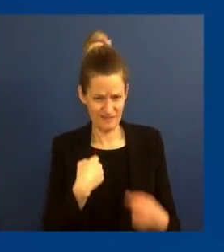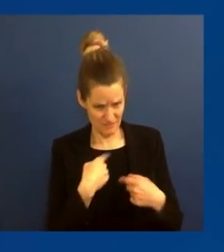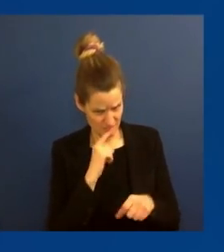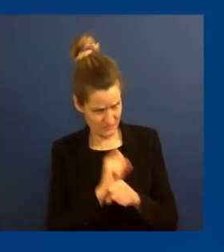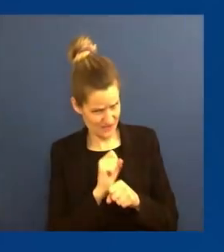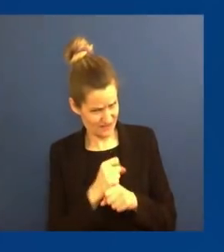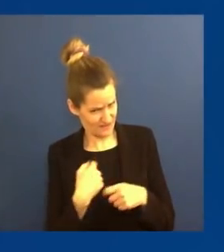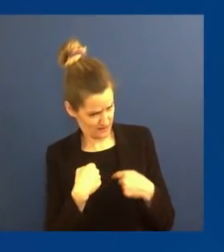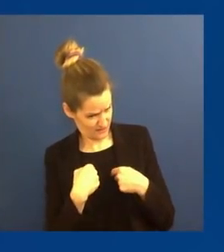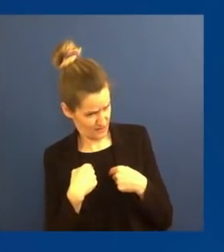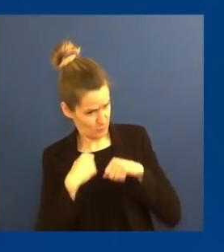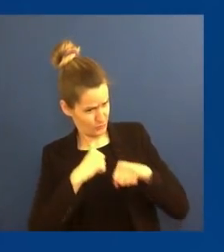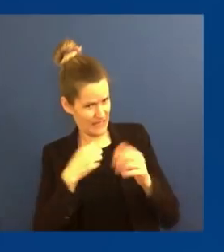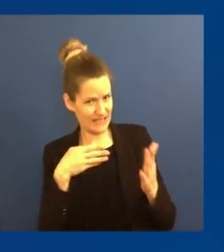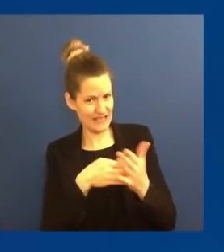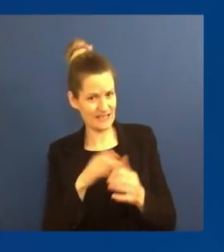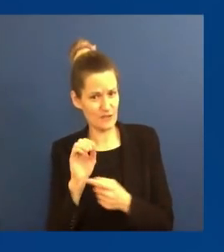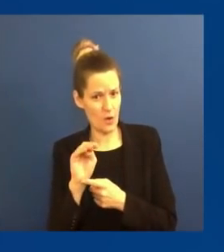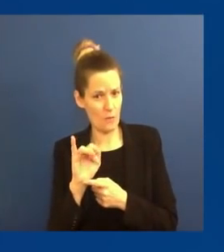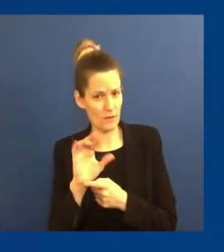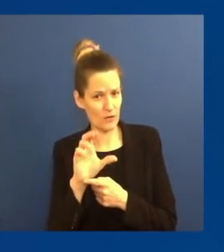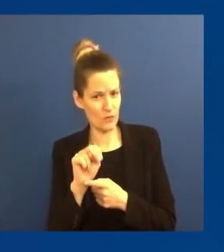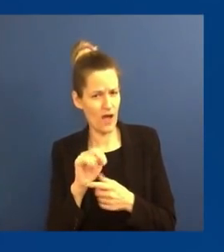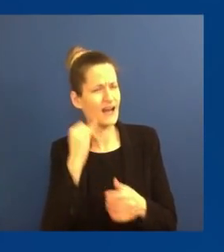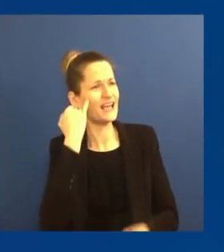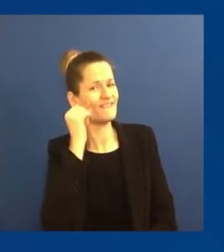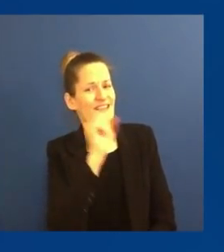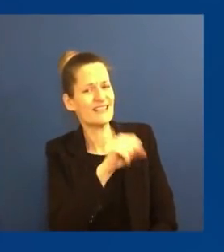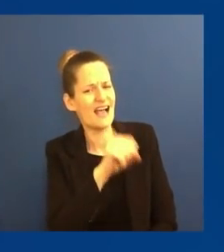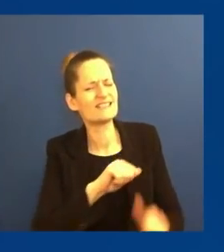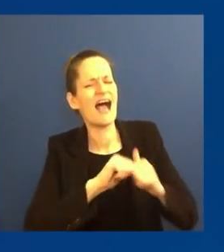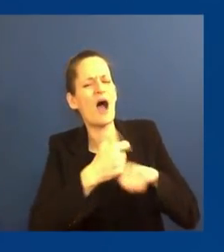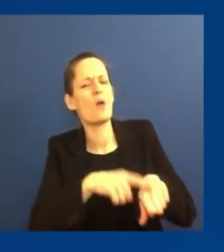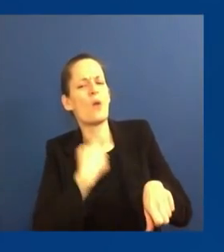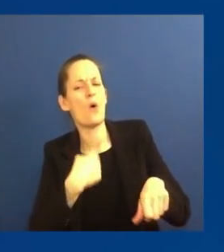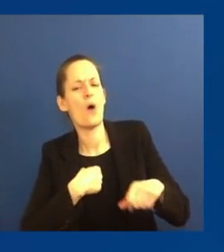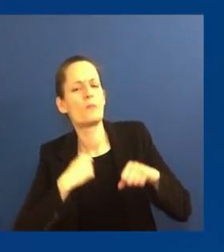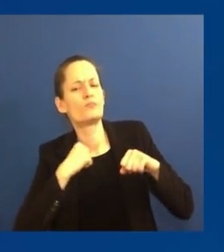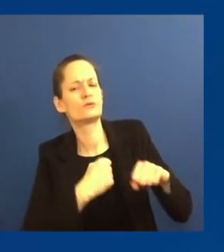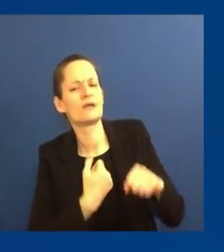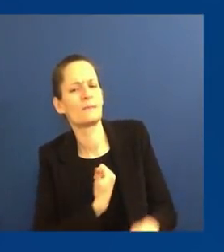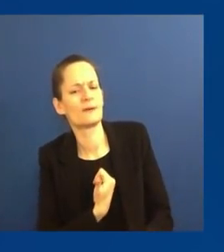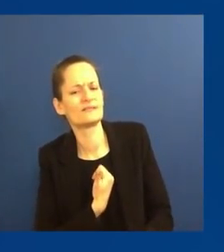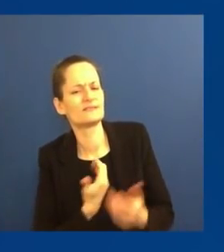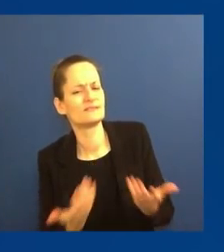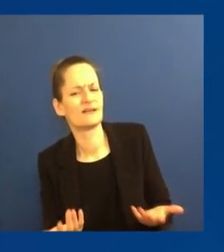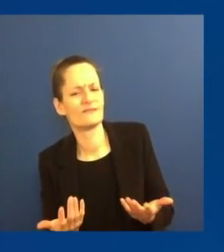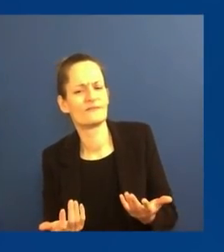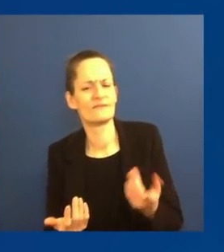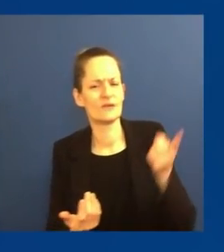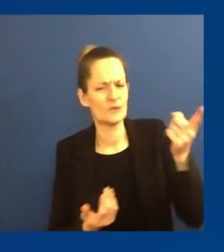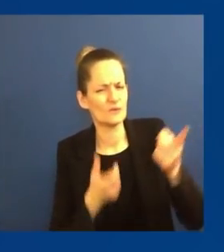And second, Jeff, you talked about COVID -- we're heading to a place where COVID won't be a constant crisis